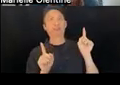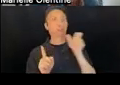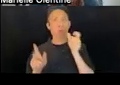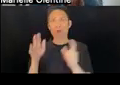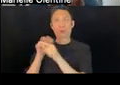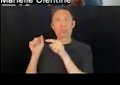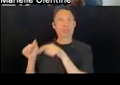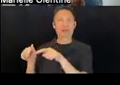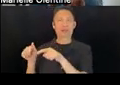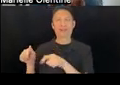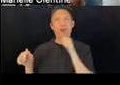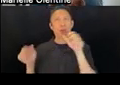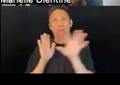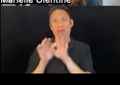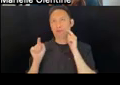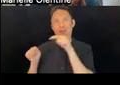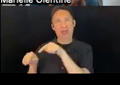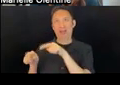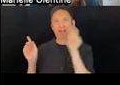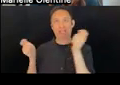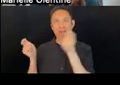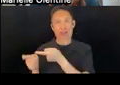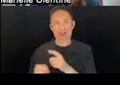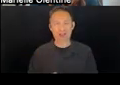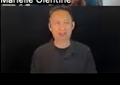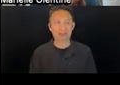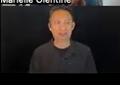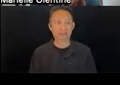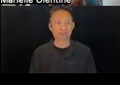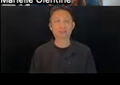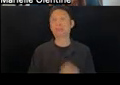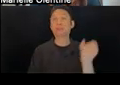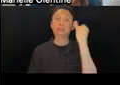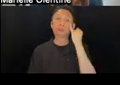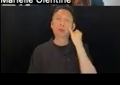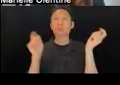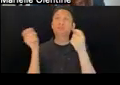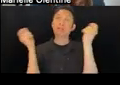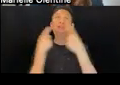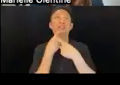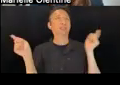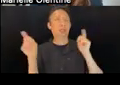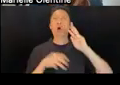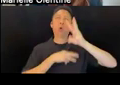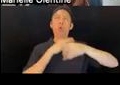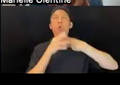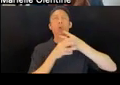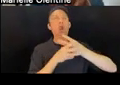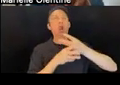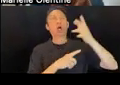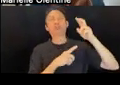example, there is something called the essay film festival. Surprise, surprise, it only selects